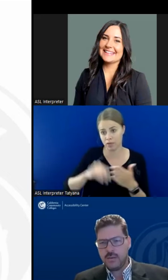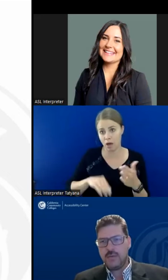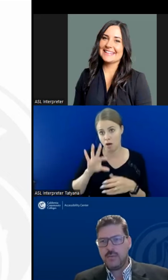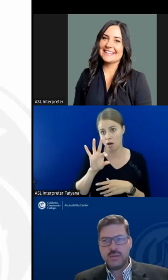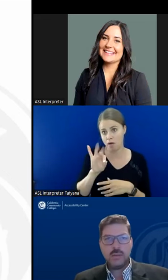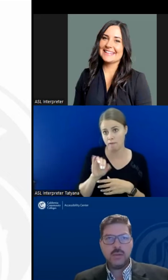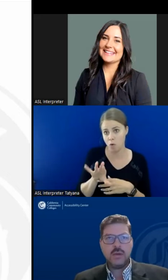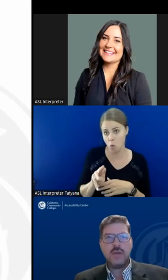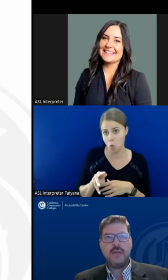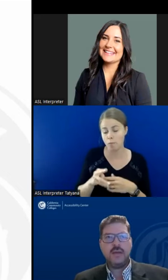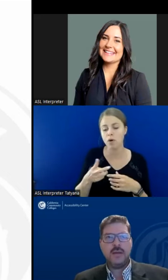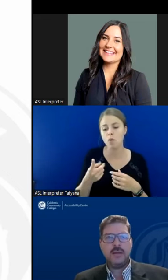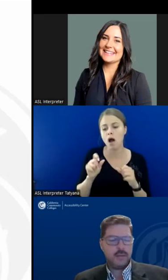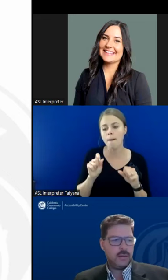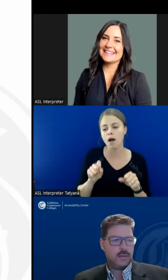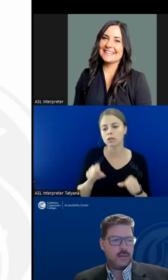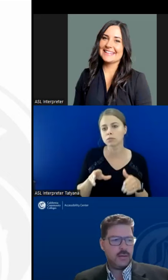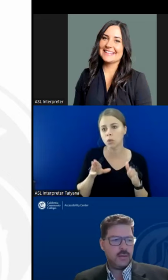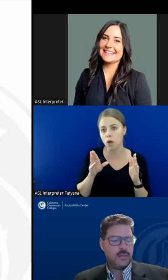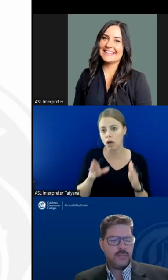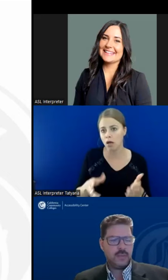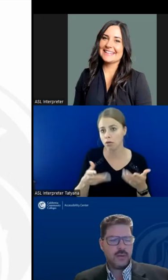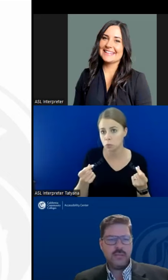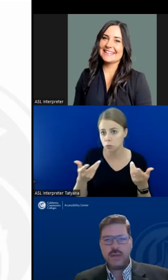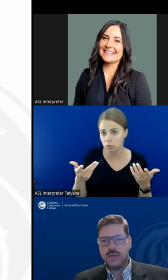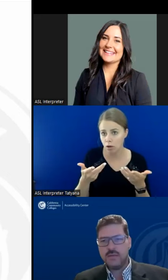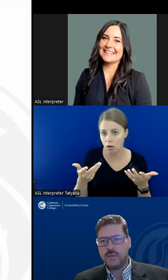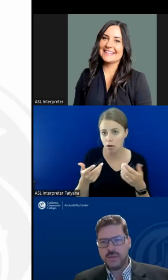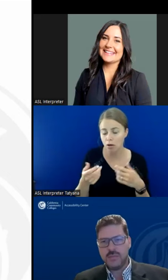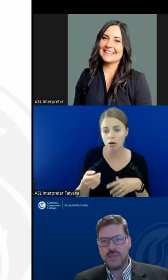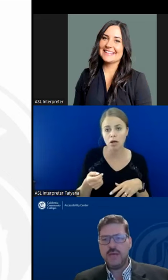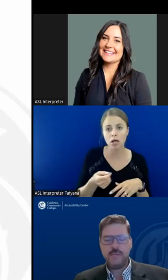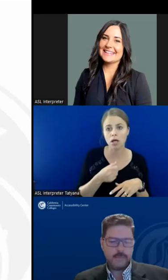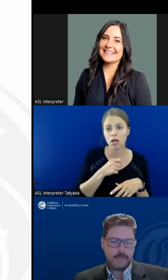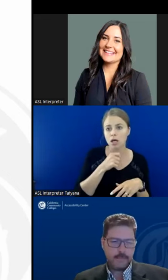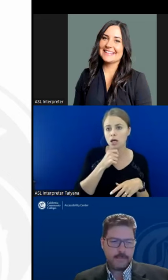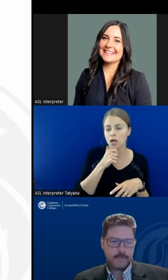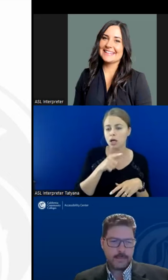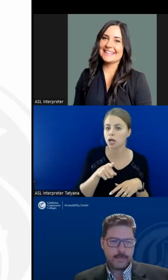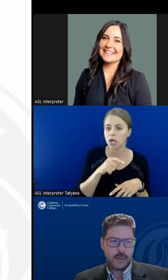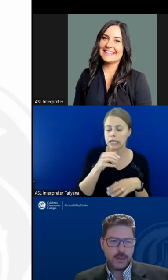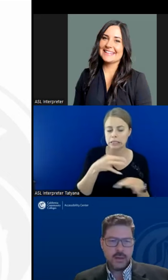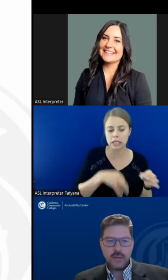whenever possible rather than making forms in PDF,